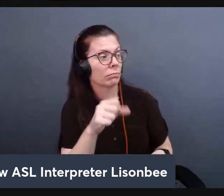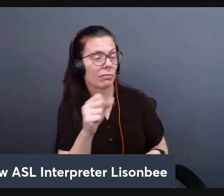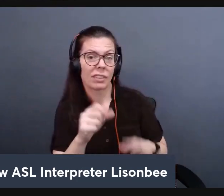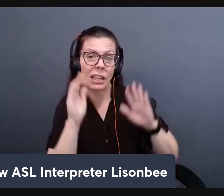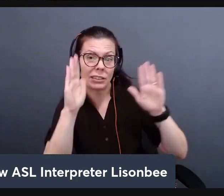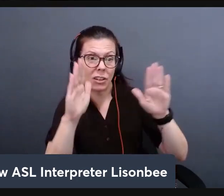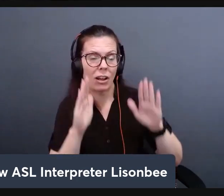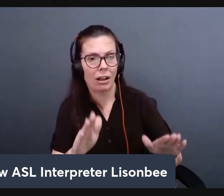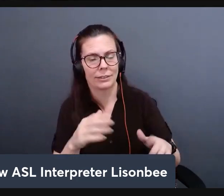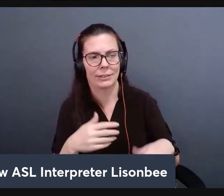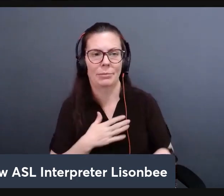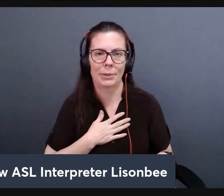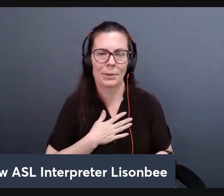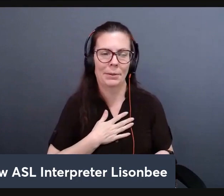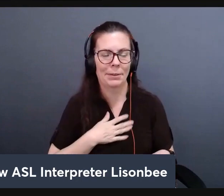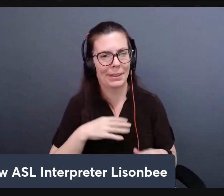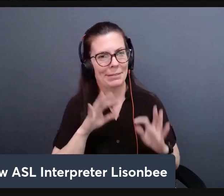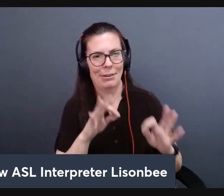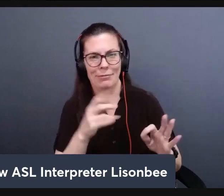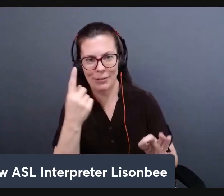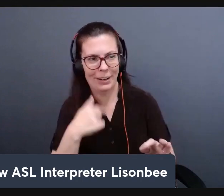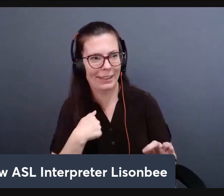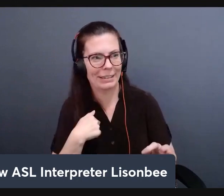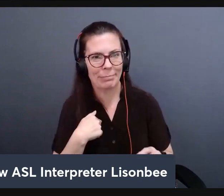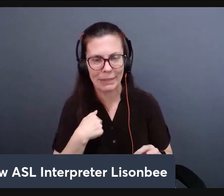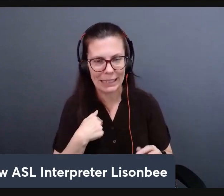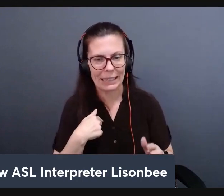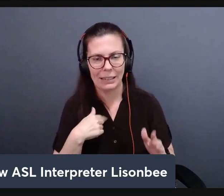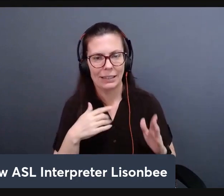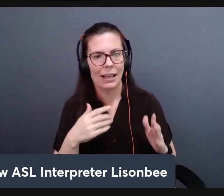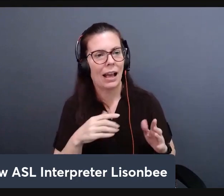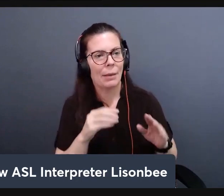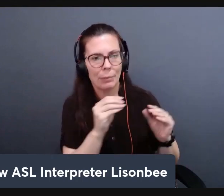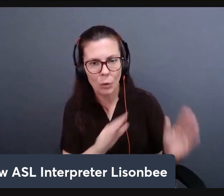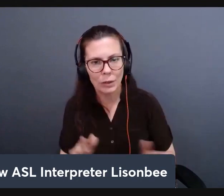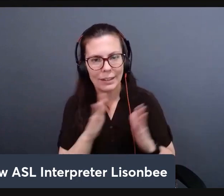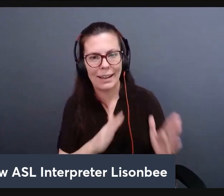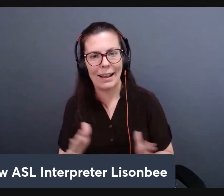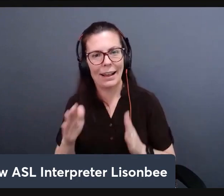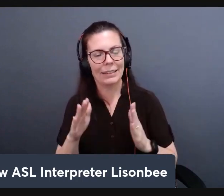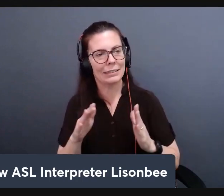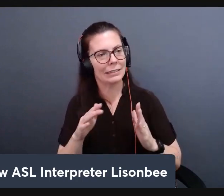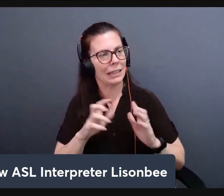And that's music to my ears for someone like me who is very organized and needs to compartmentalize.